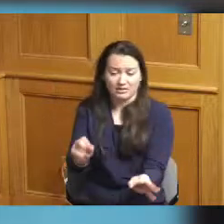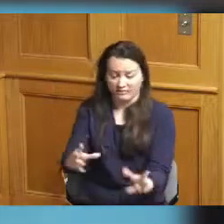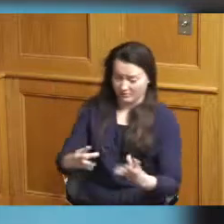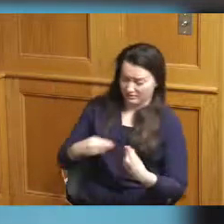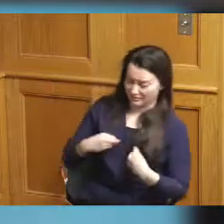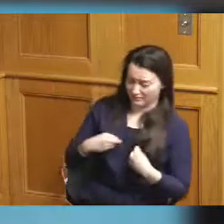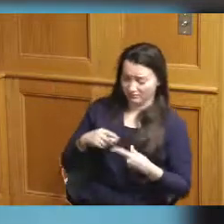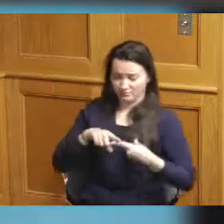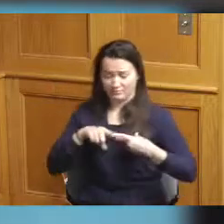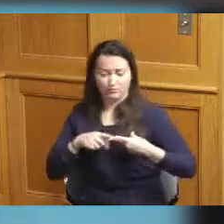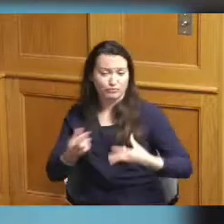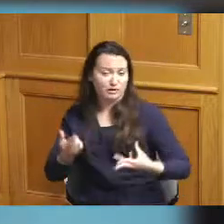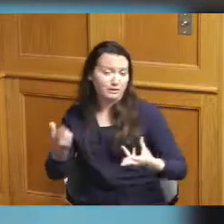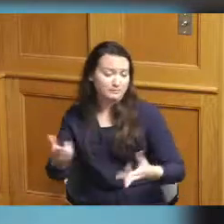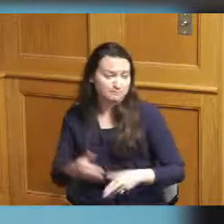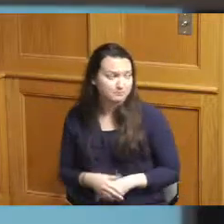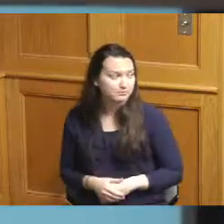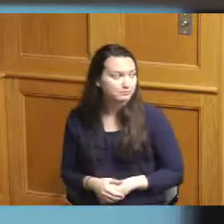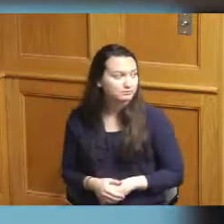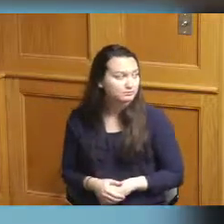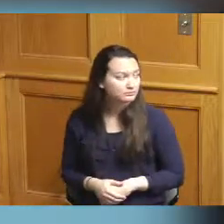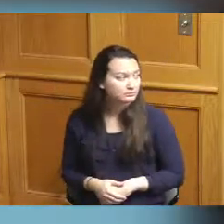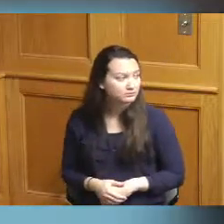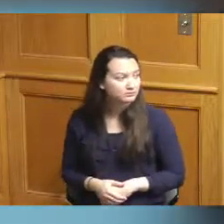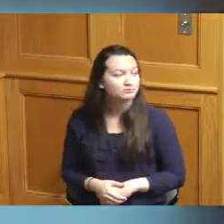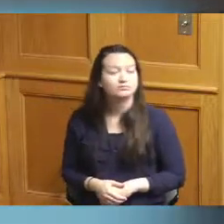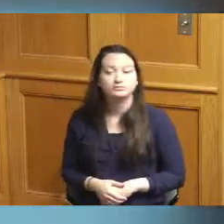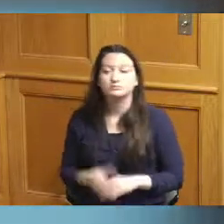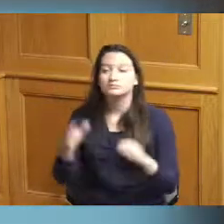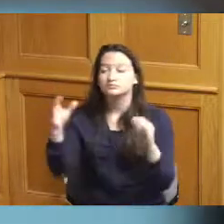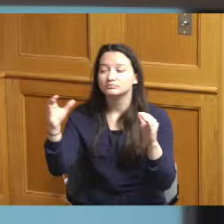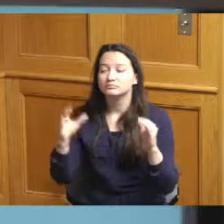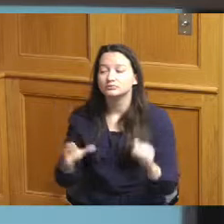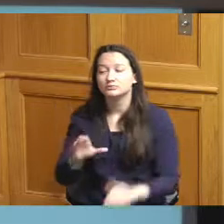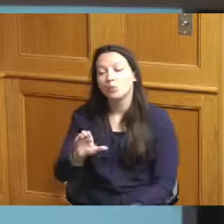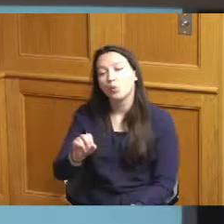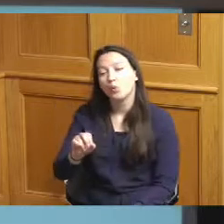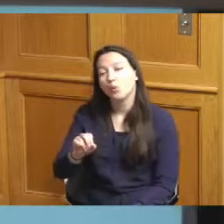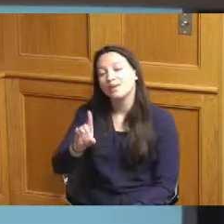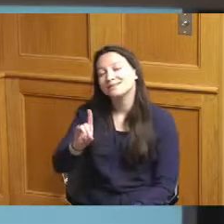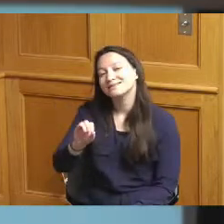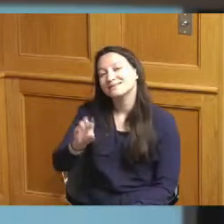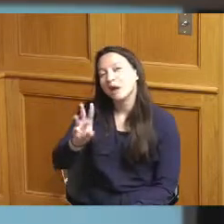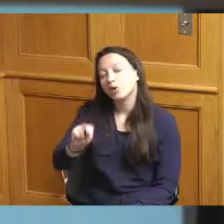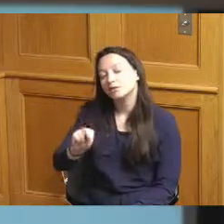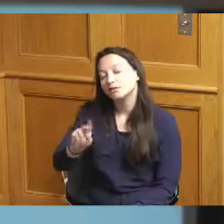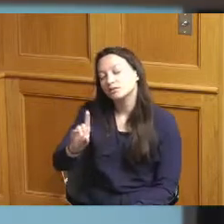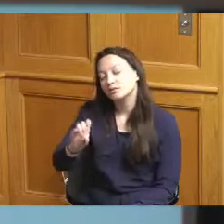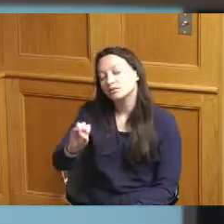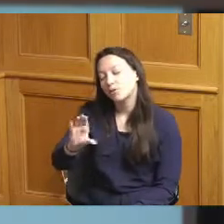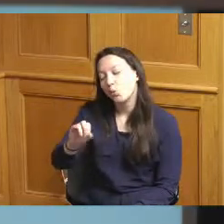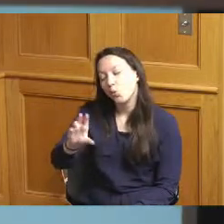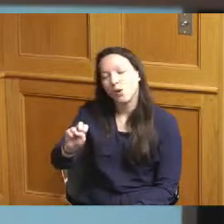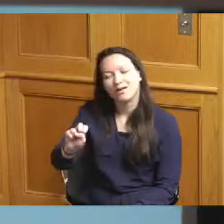to go with either recommendation and then down to core the company in Lockland they're asking for an